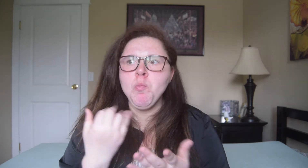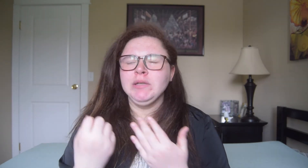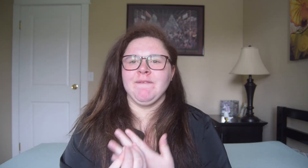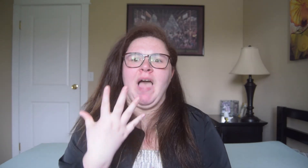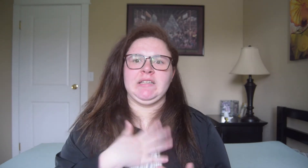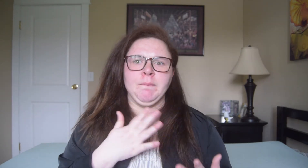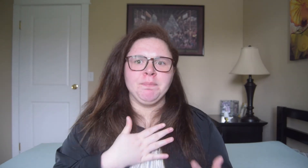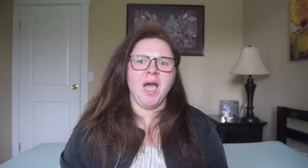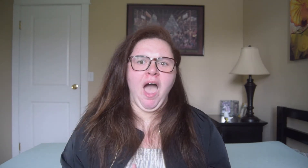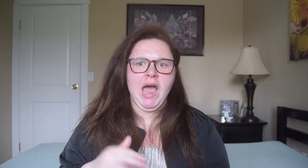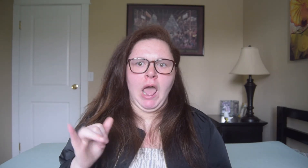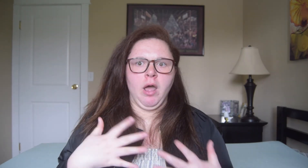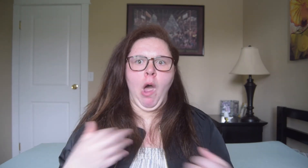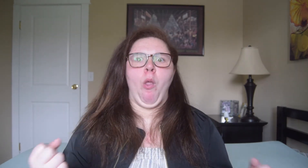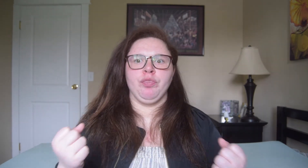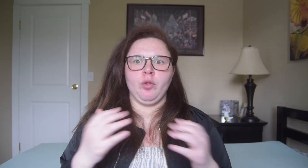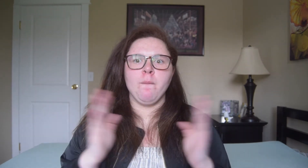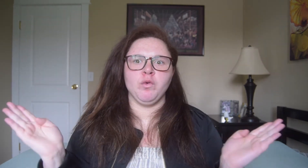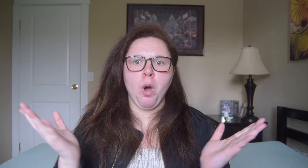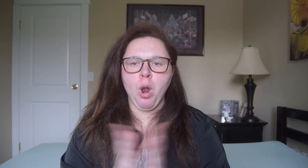It was affecting my body and health overall